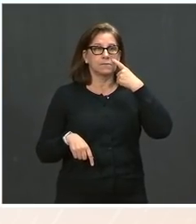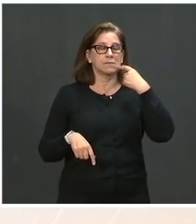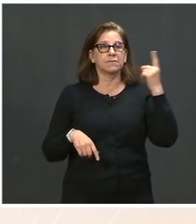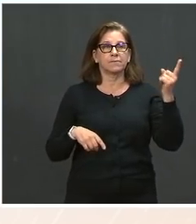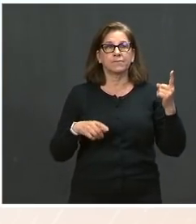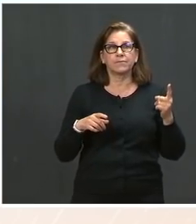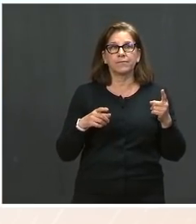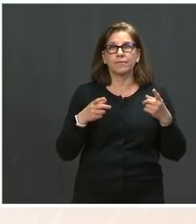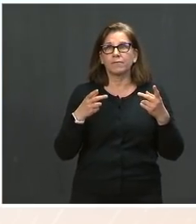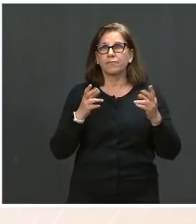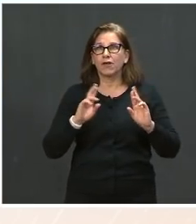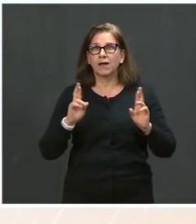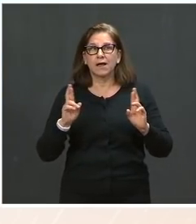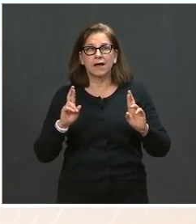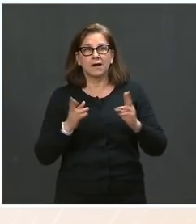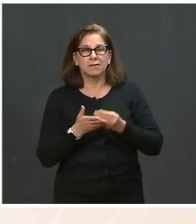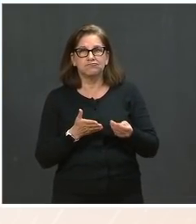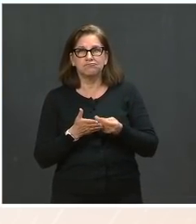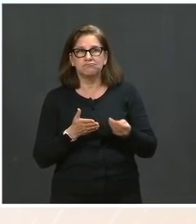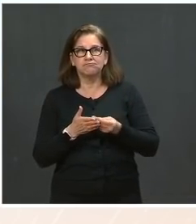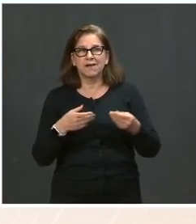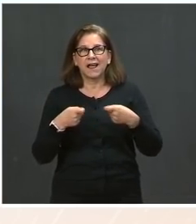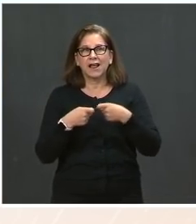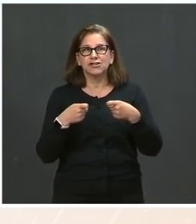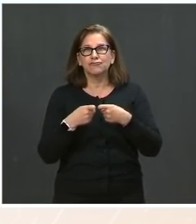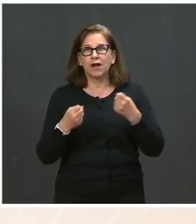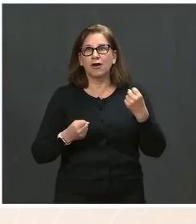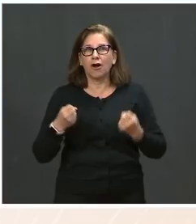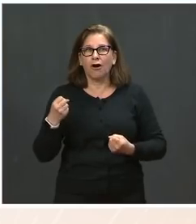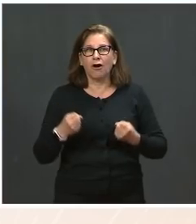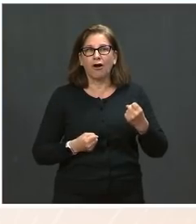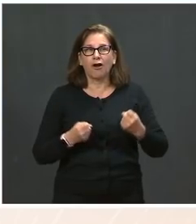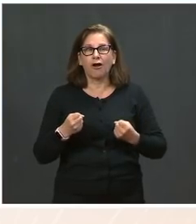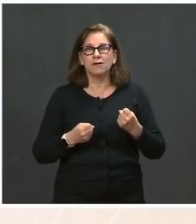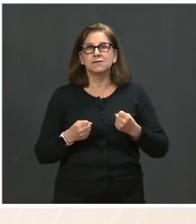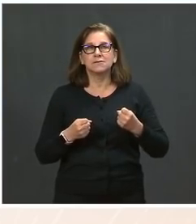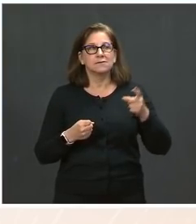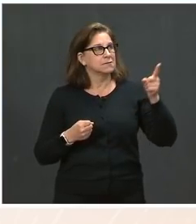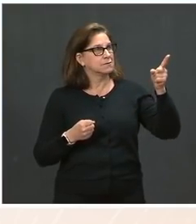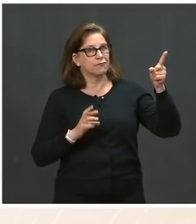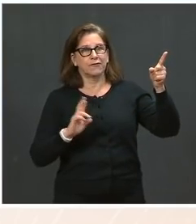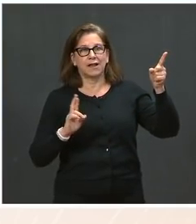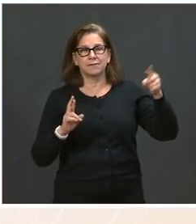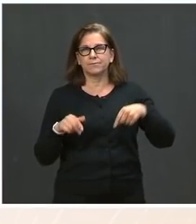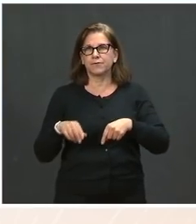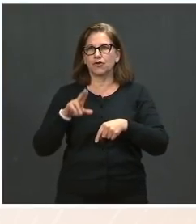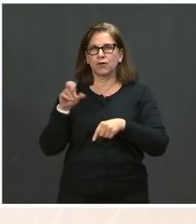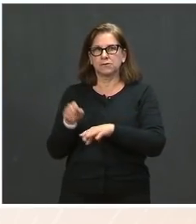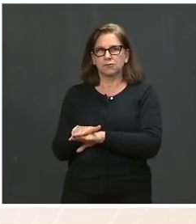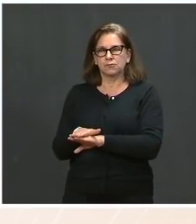and they are thrilled to see that the United States is standing still while they are working to create jobs for their people.